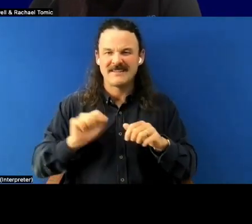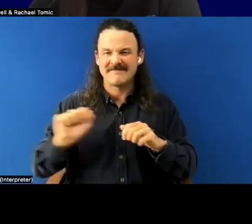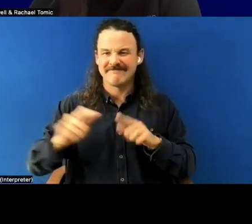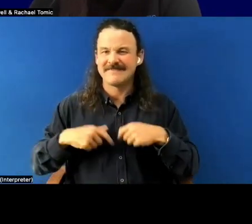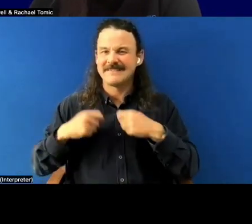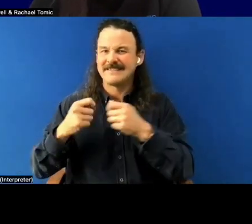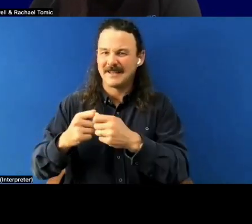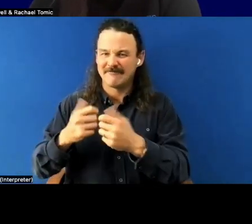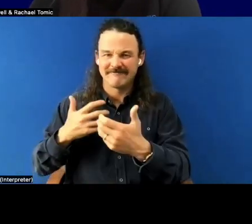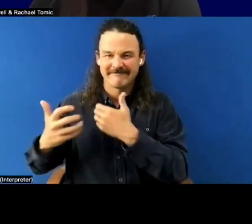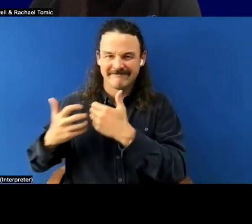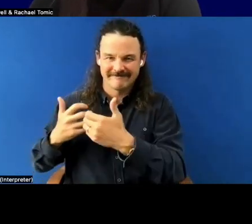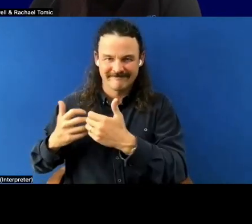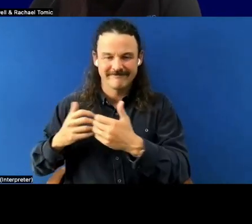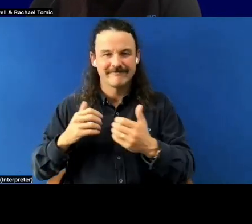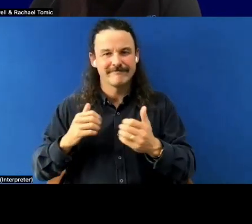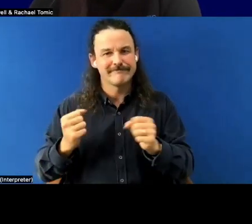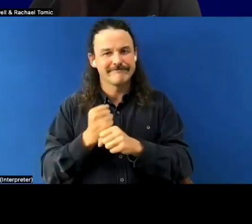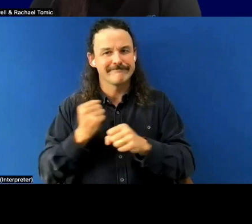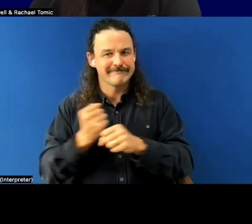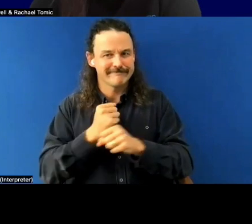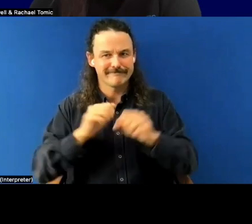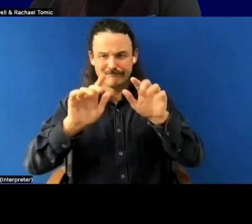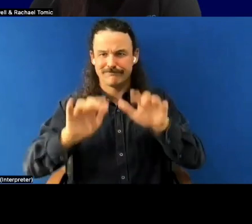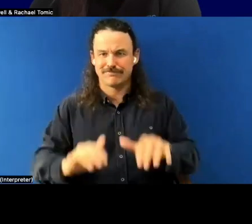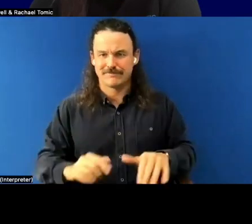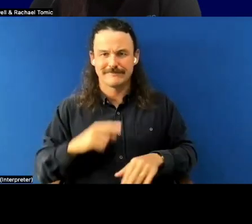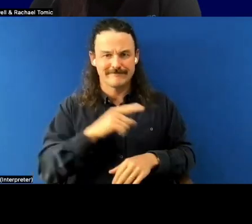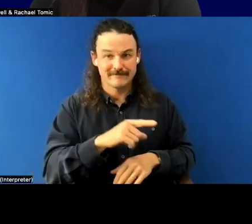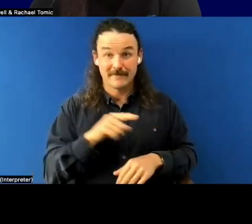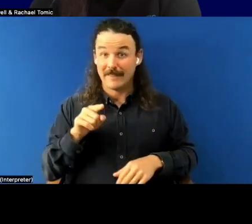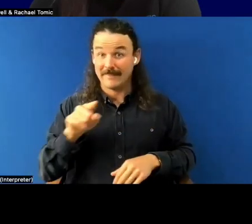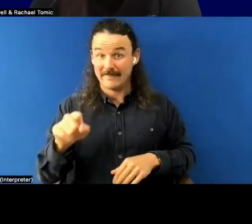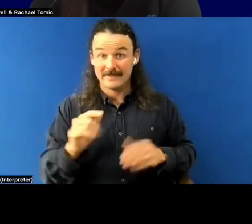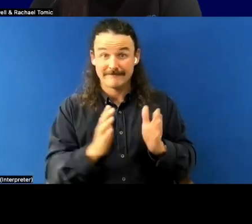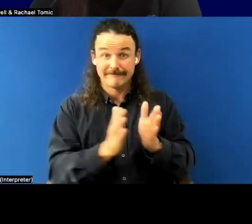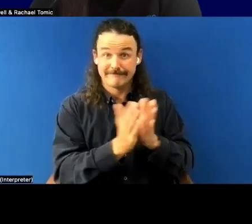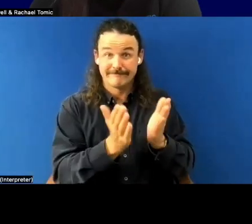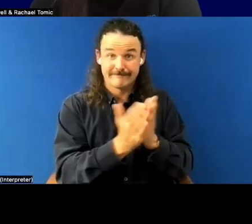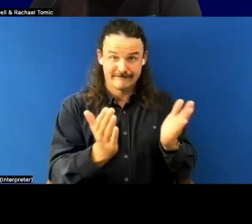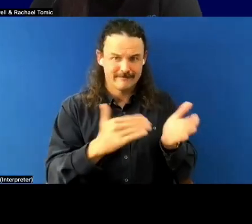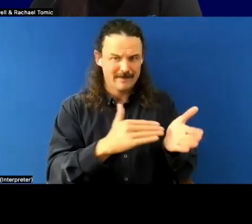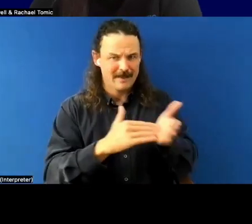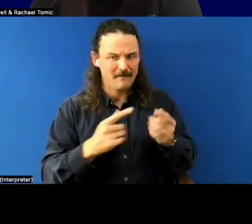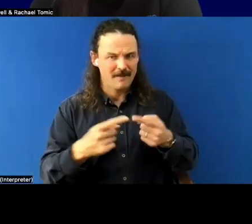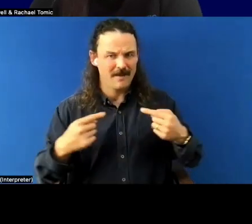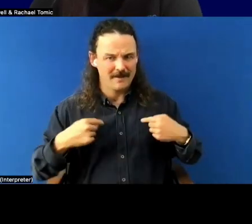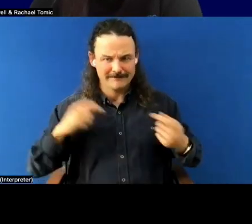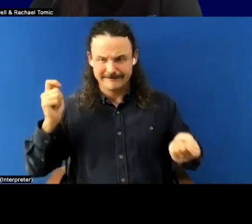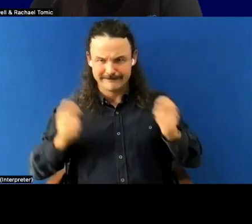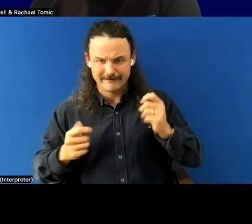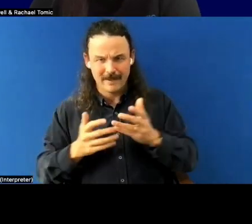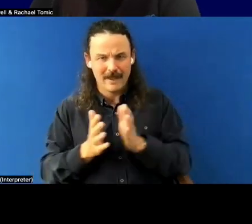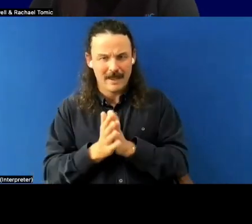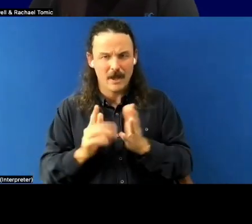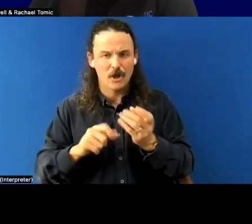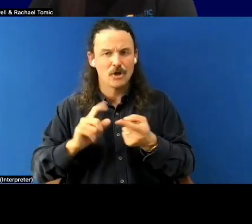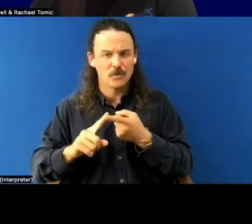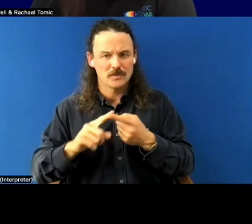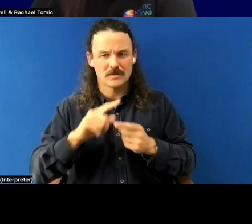framework has been transformative in shaping a reform in the use of the ICF for children.